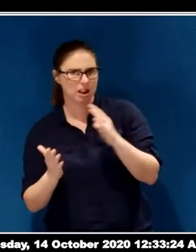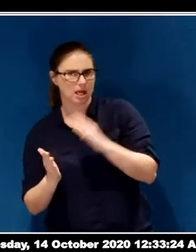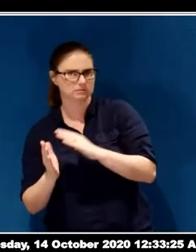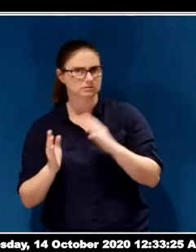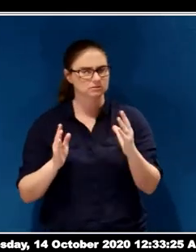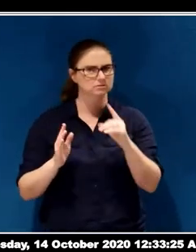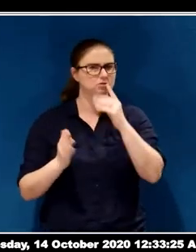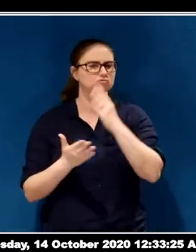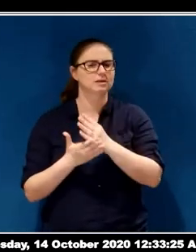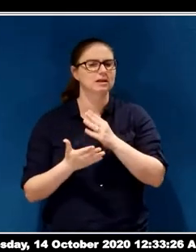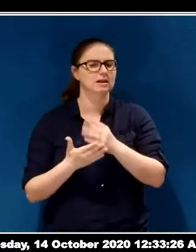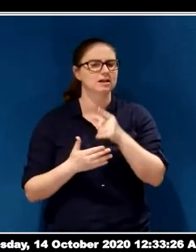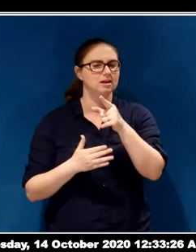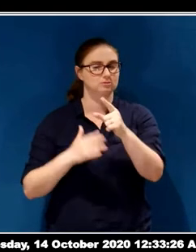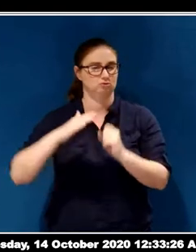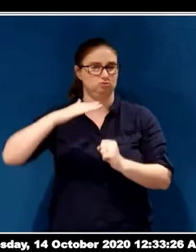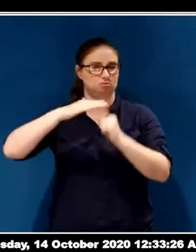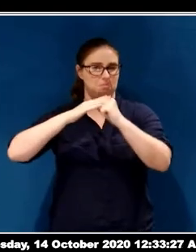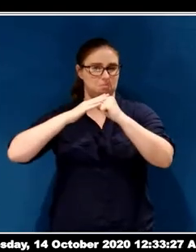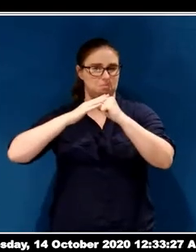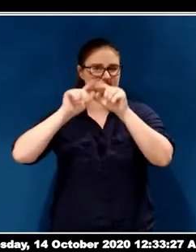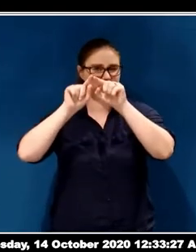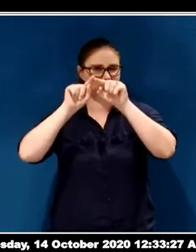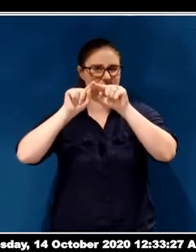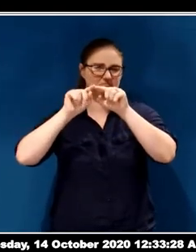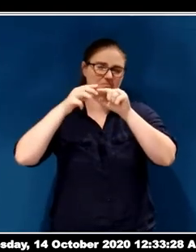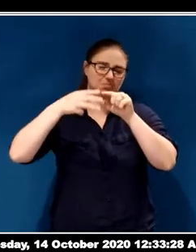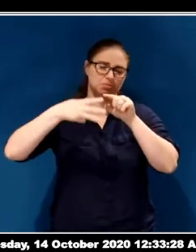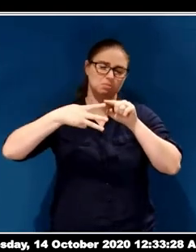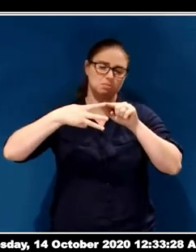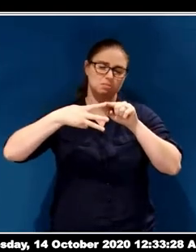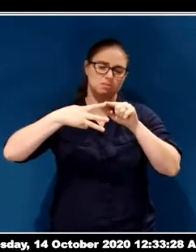I emphasise that the percentages that I've provided to the Commission vary in